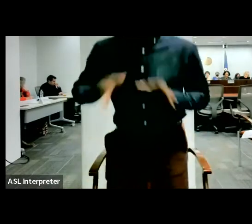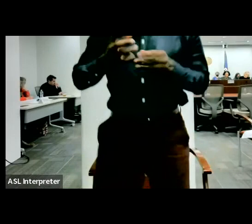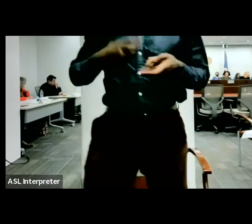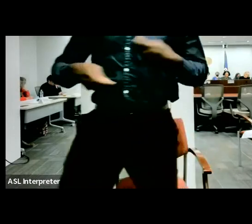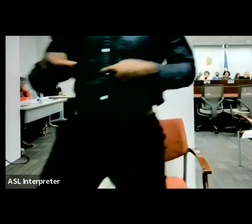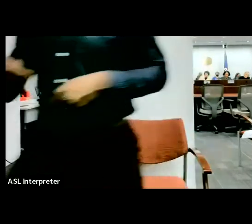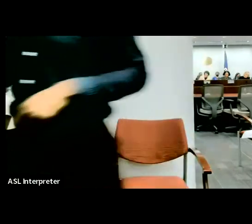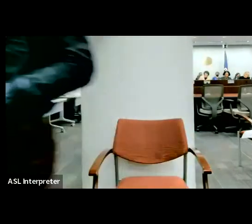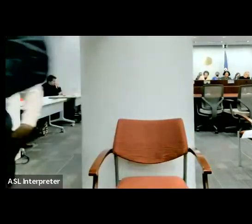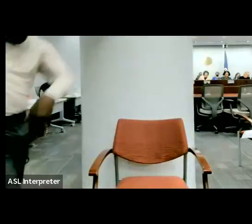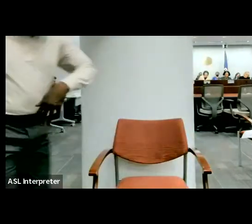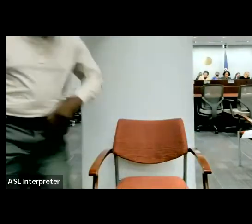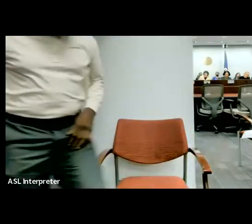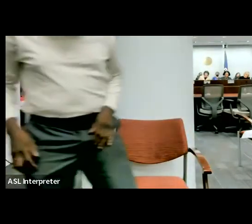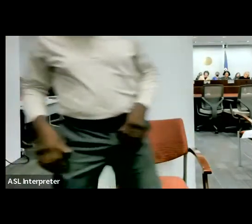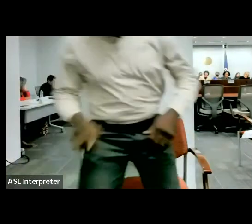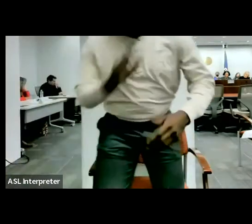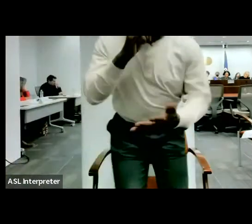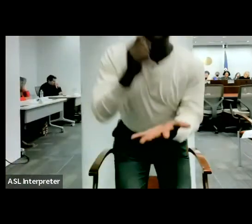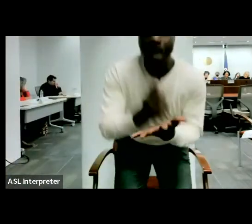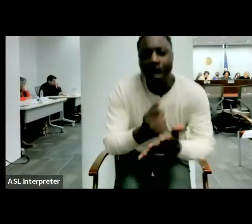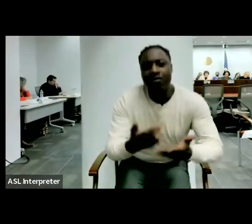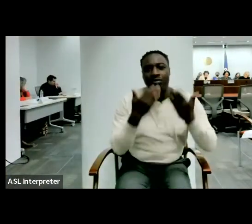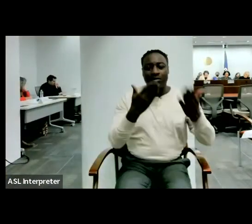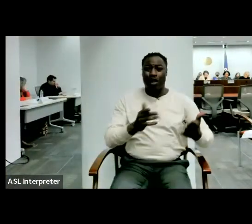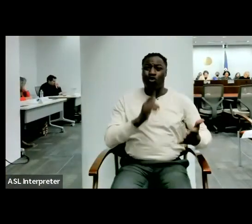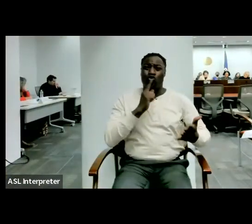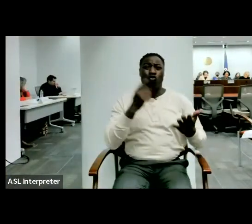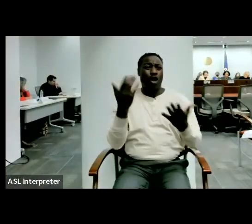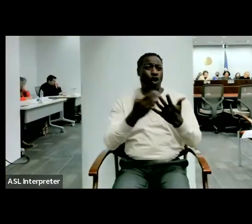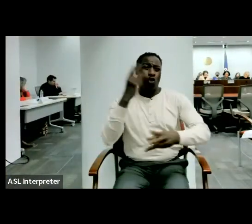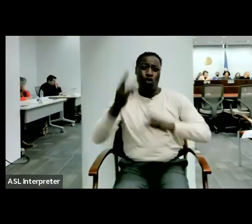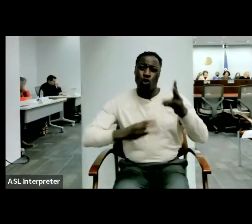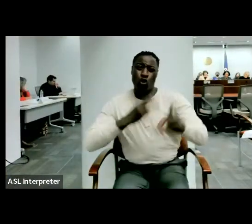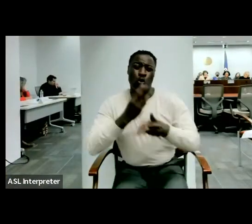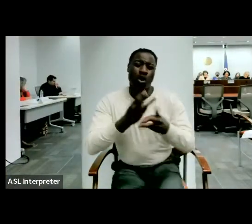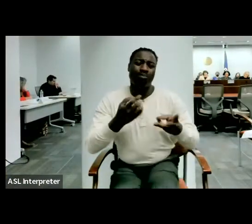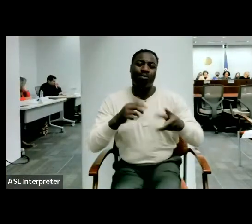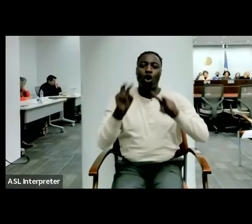That's obviously a whole new world out there, so I look forward to working with both of you.